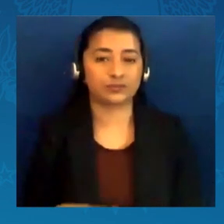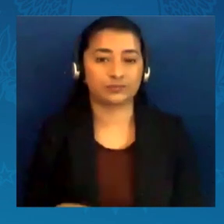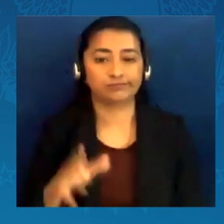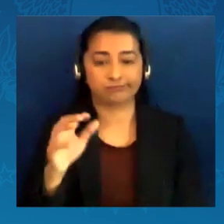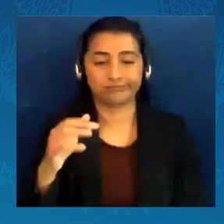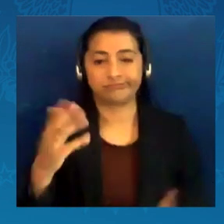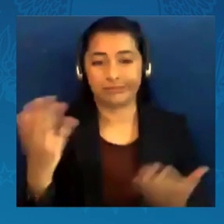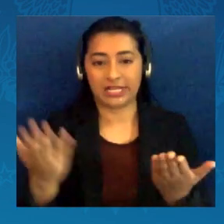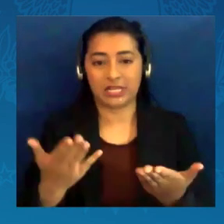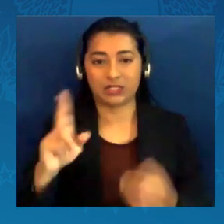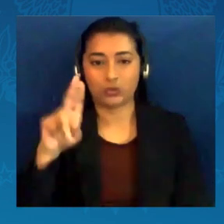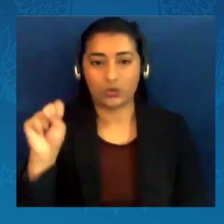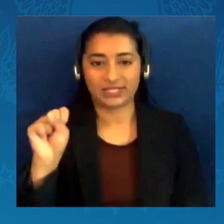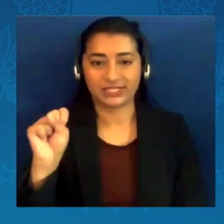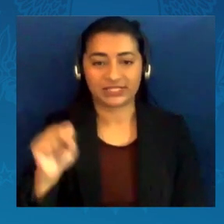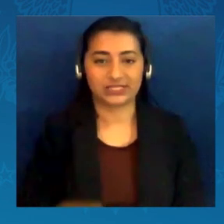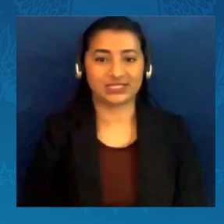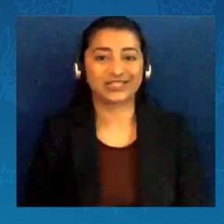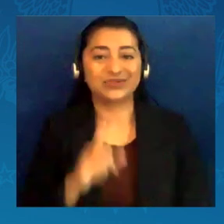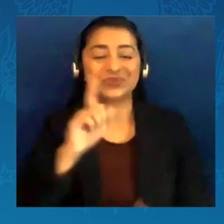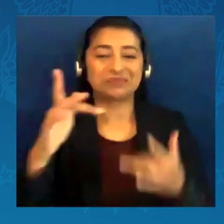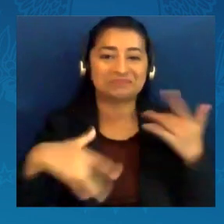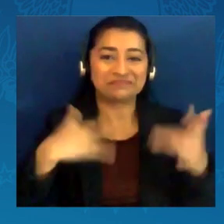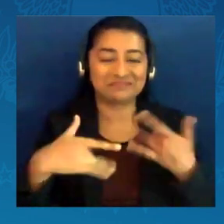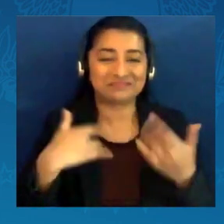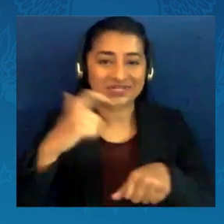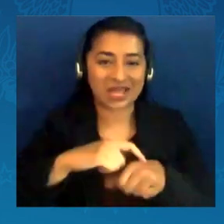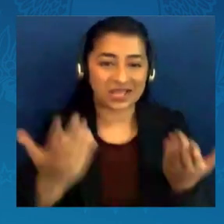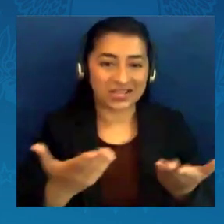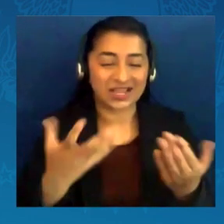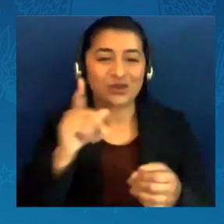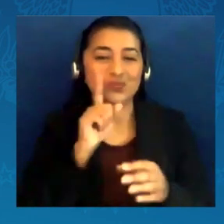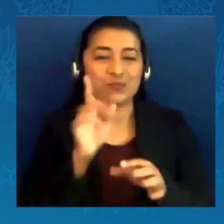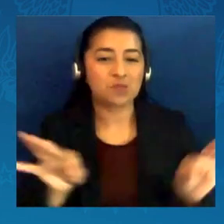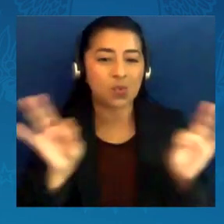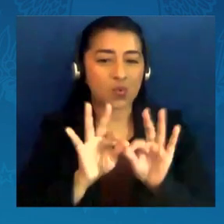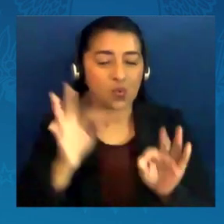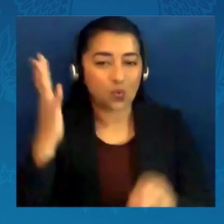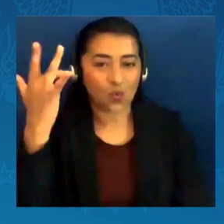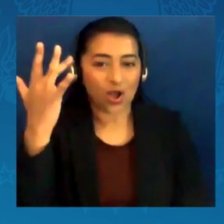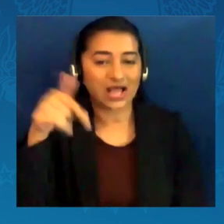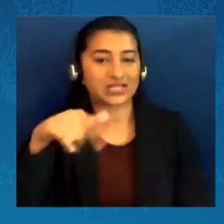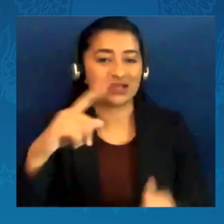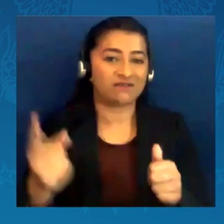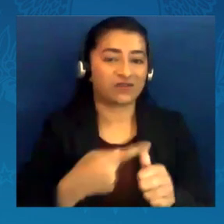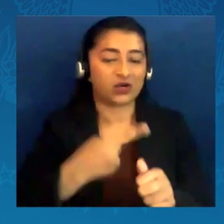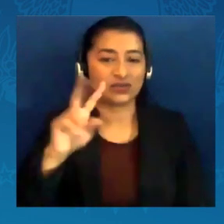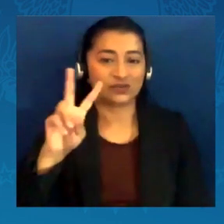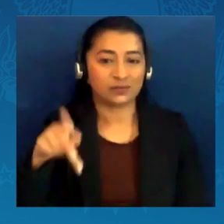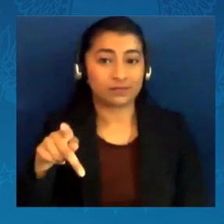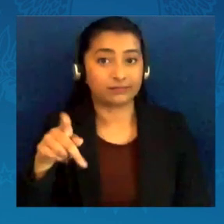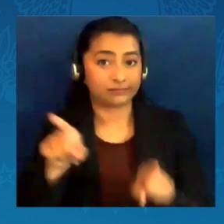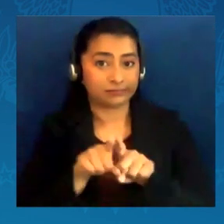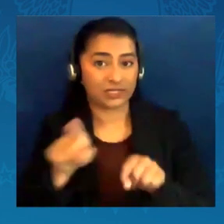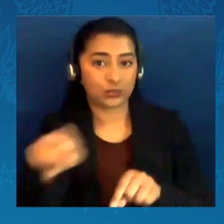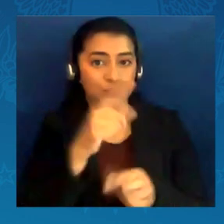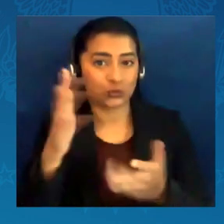And it is also important because this is the first Vice President that you all know to be a graduate of the black colleges and universities.